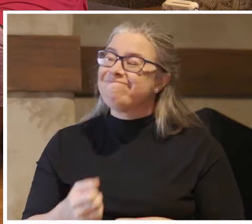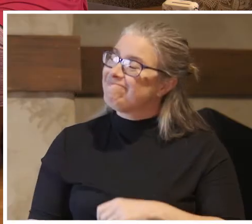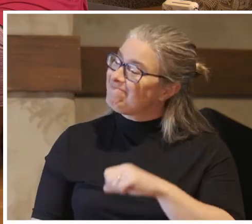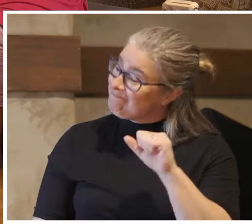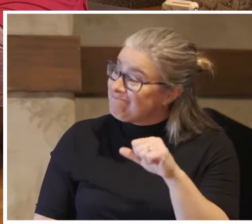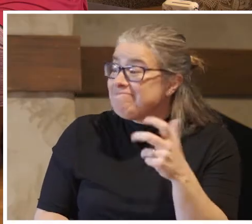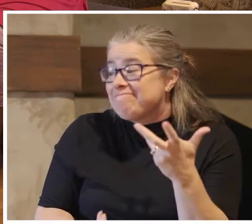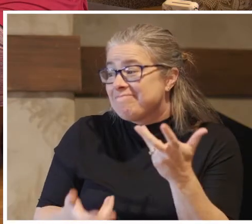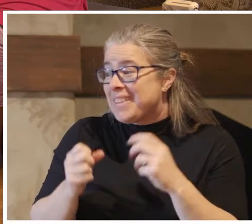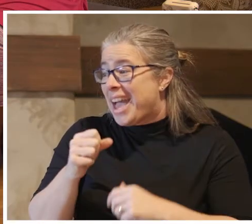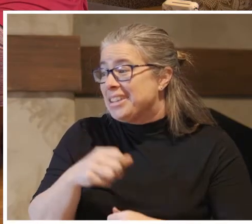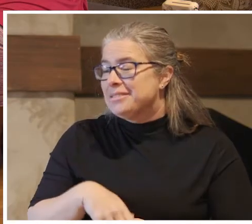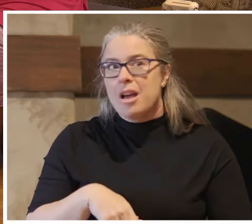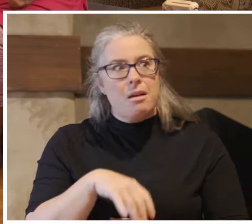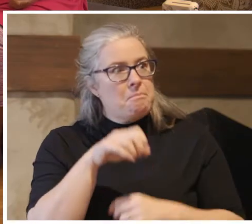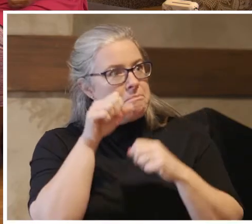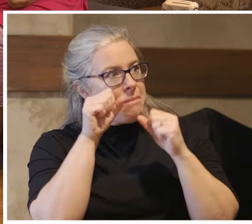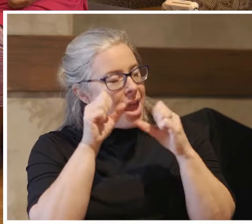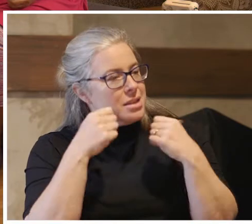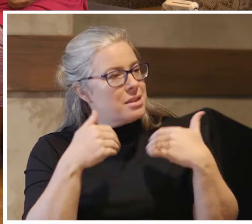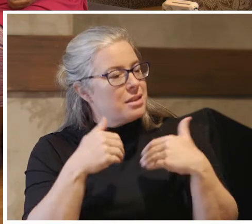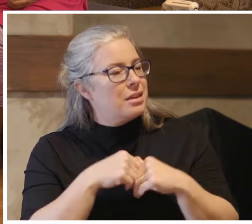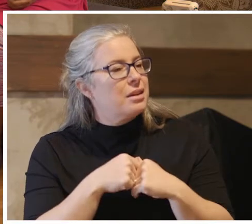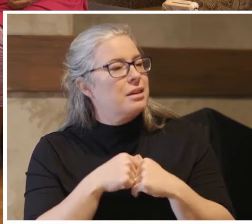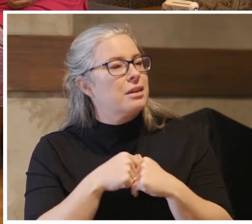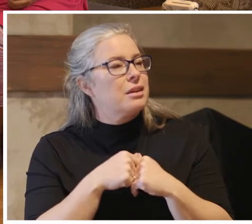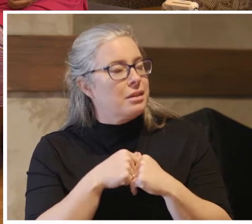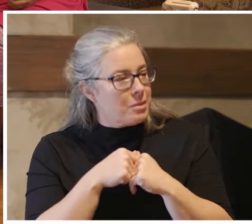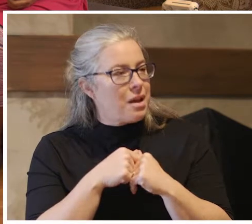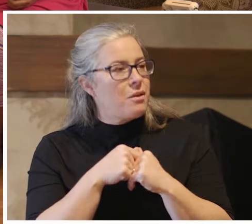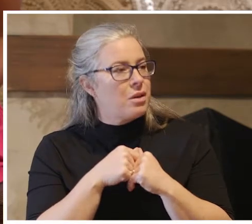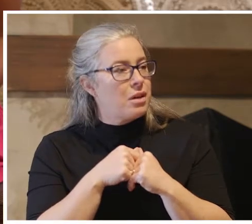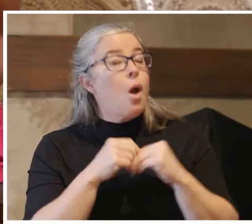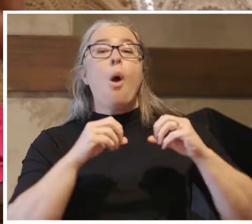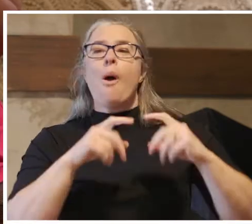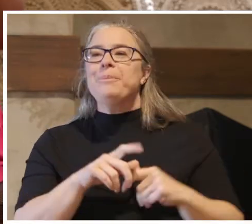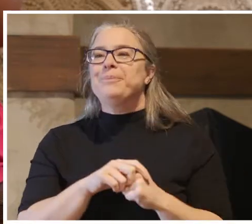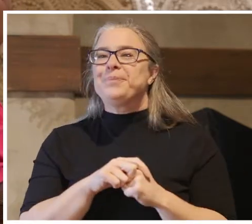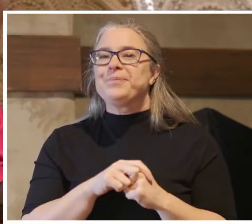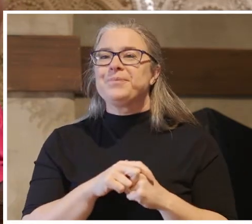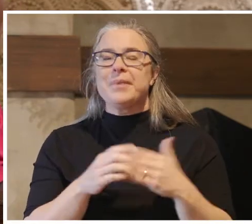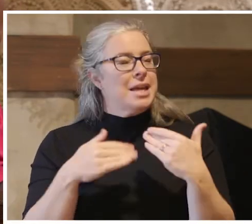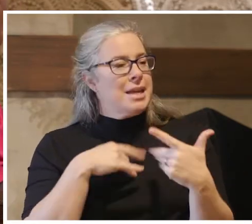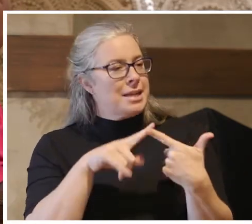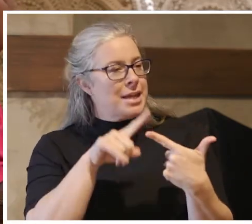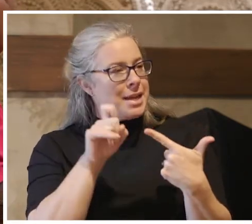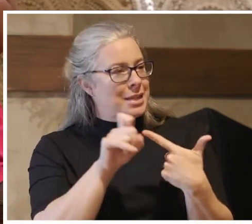Yeah, pretty much. - That's amazing. Wow, okay! Next question.